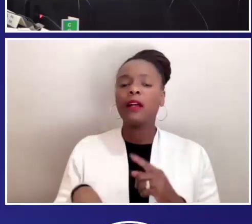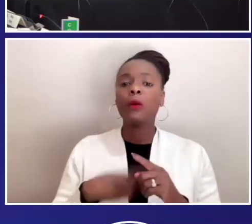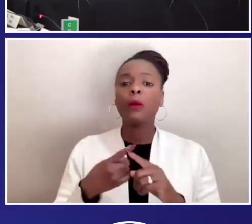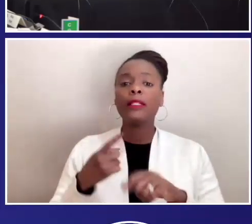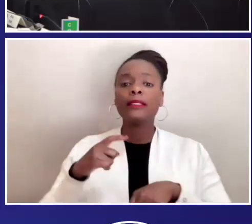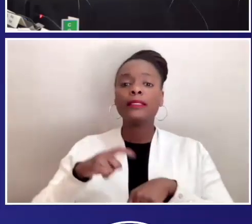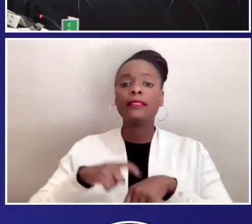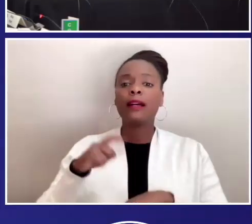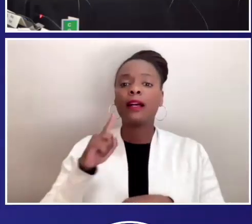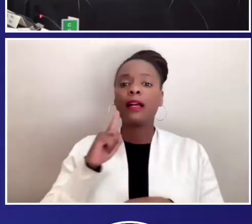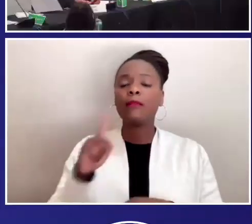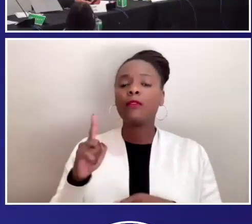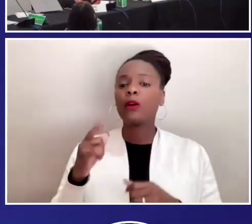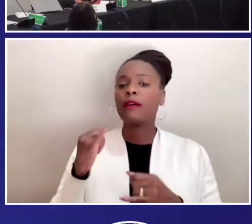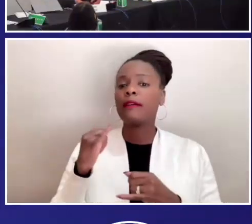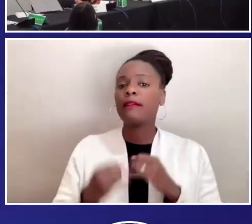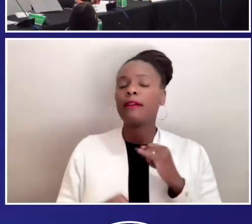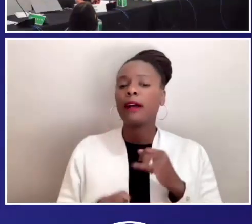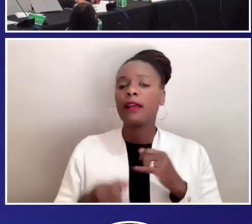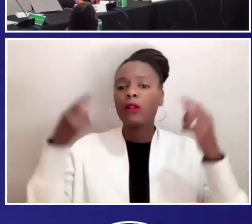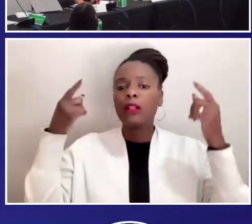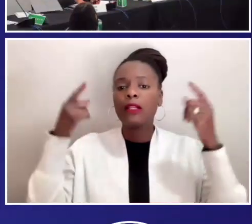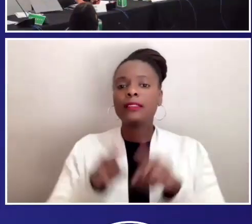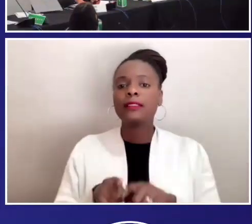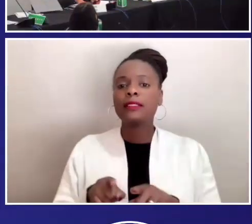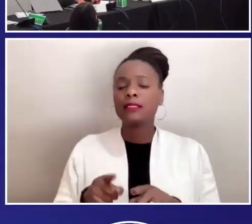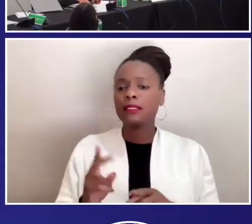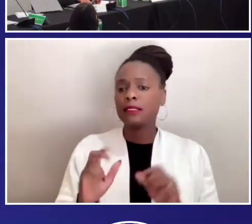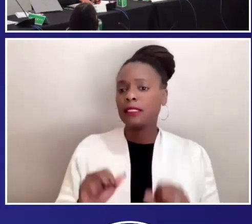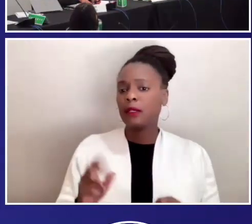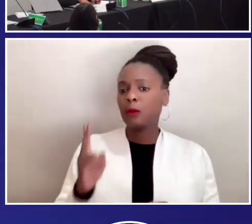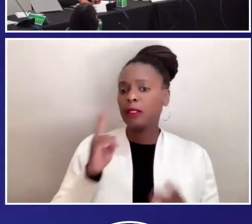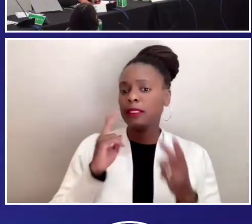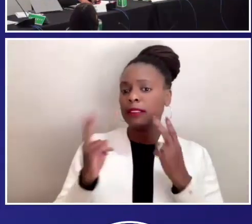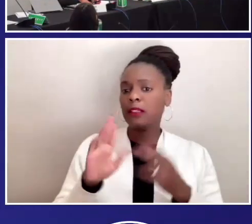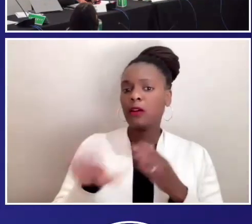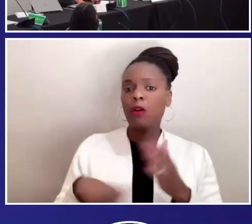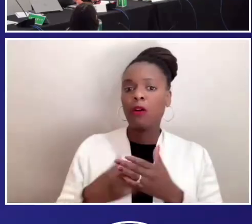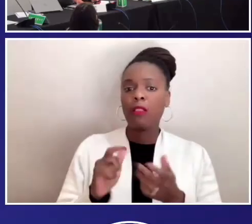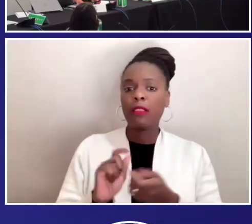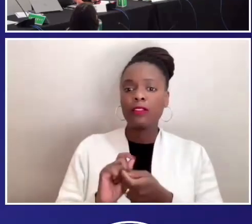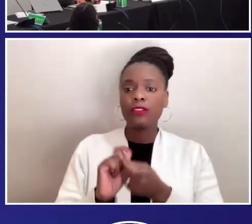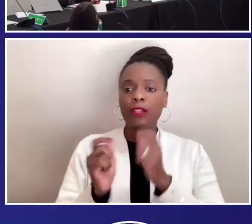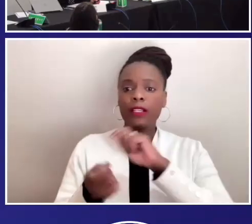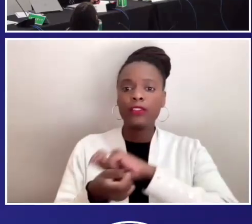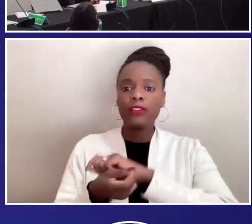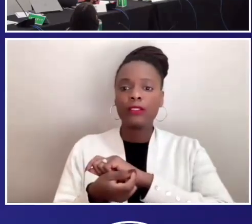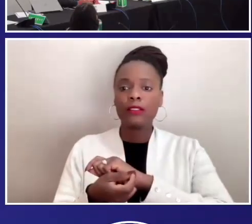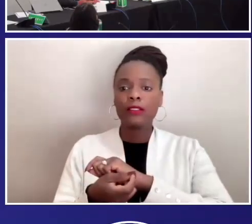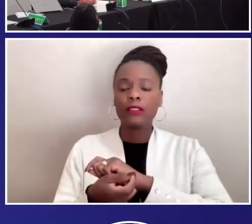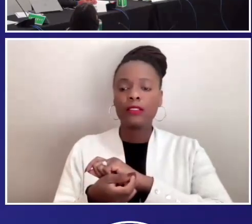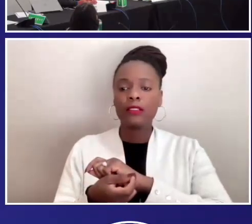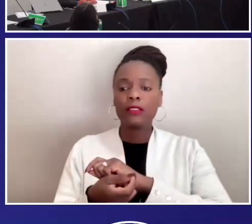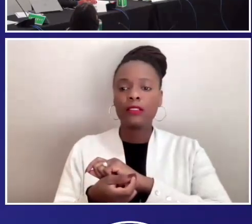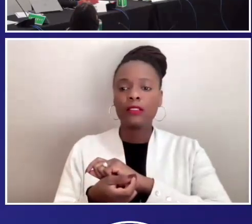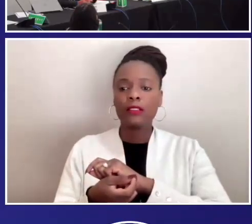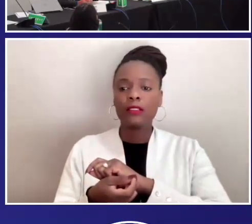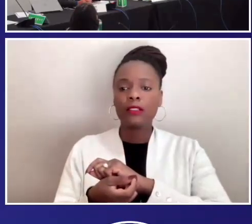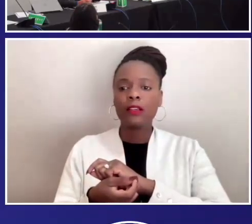consensus check, will we be able to see all of these changes within the context of all the other -- because I think Alex's question kind of pointed to --